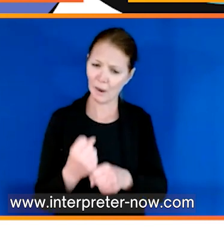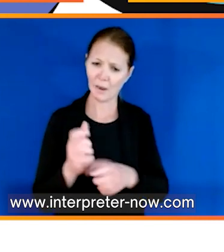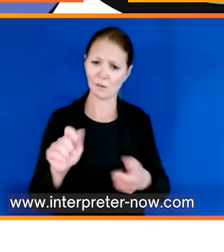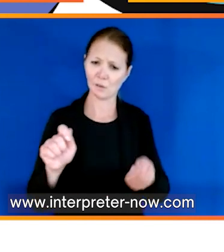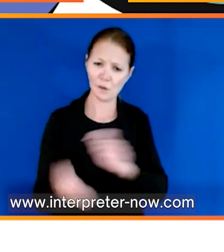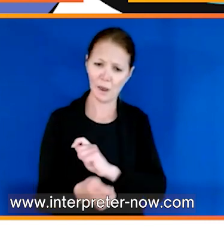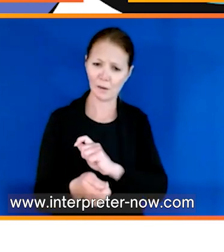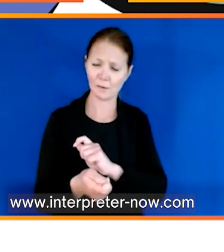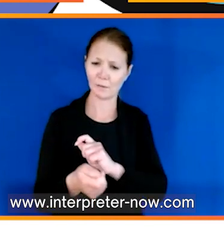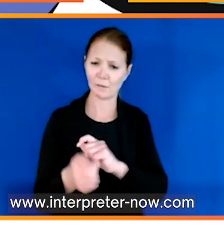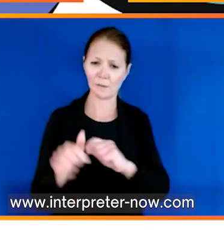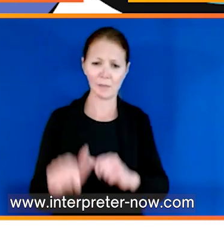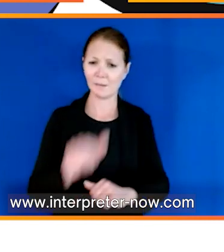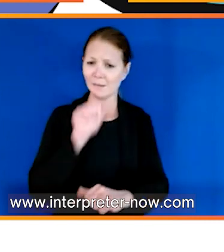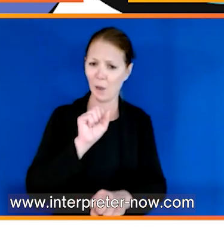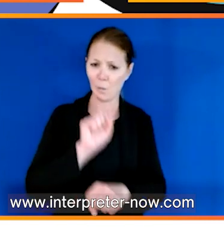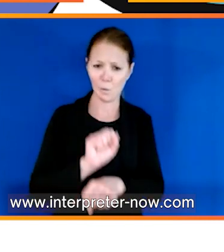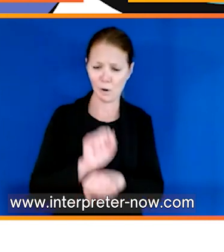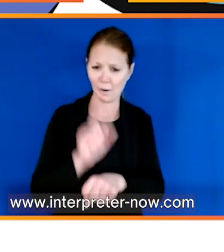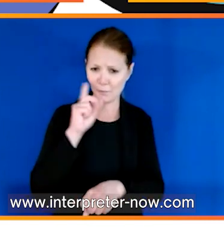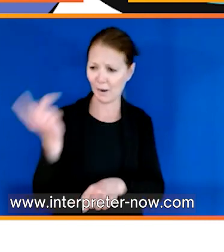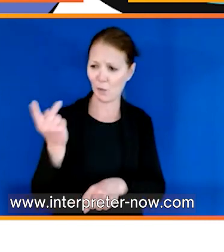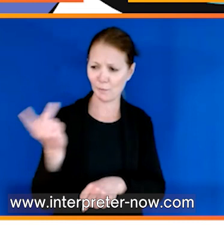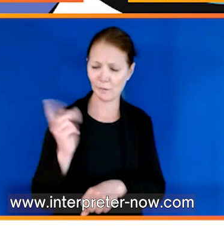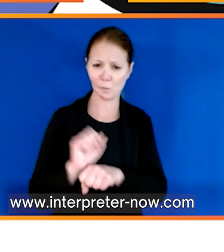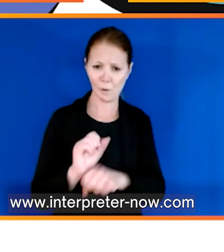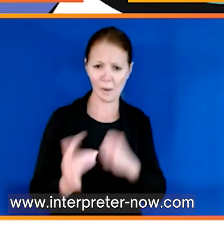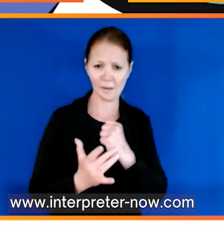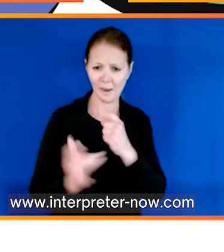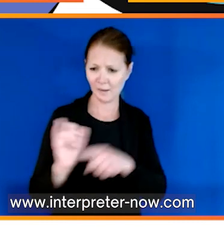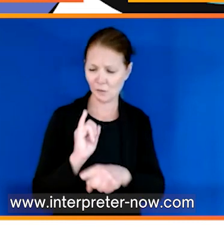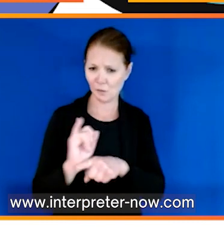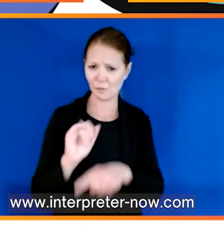This is not working for either of us, working in the tech industry, and it's not working in general.